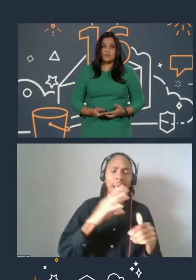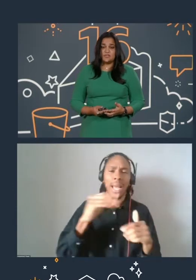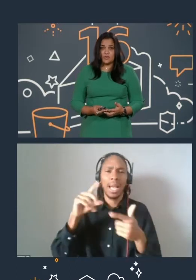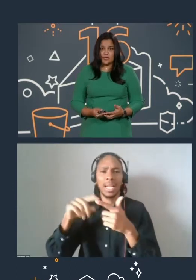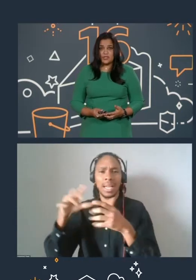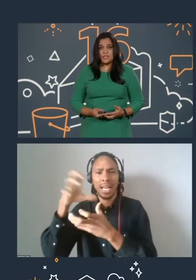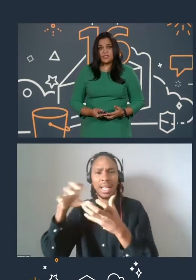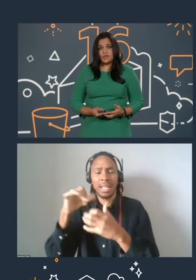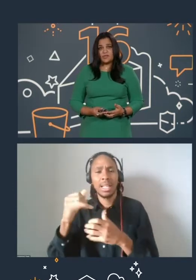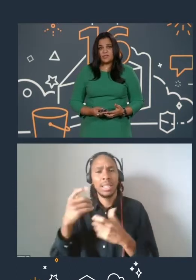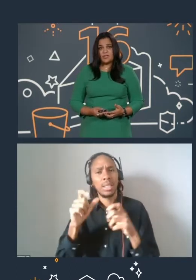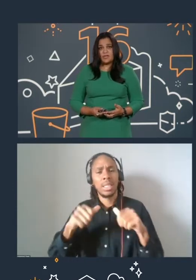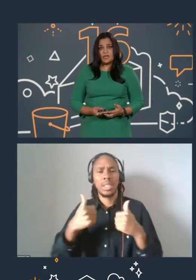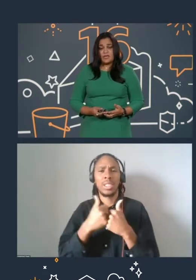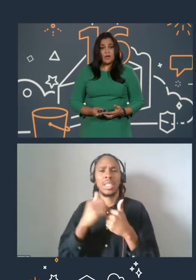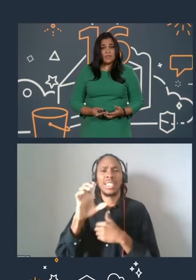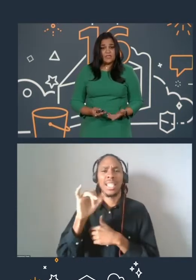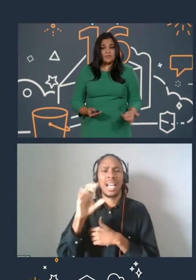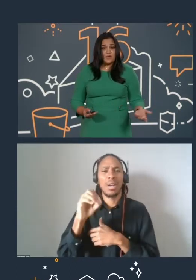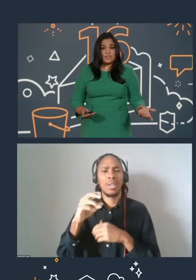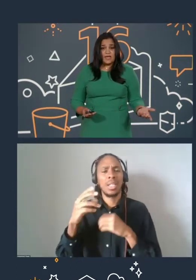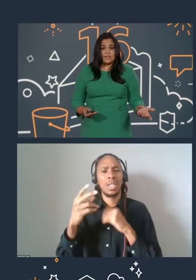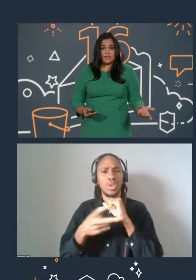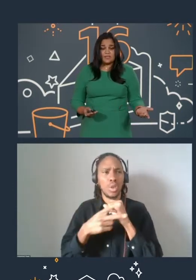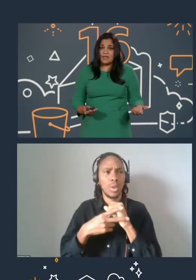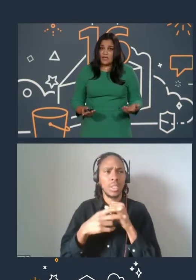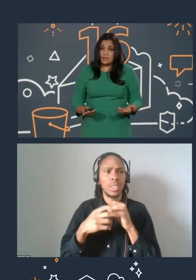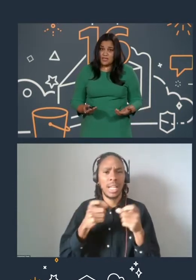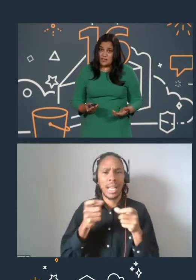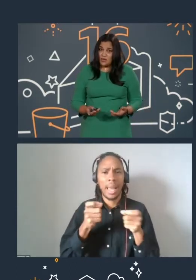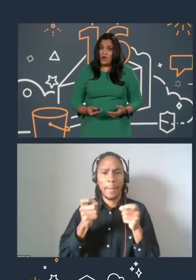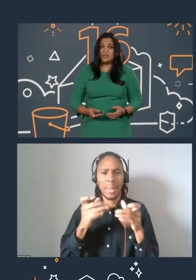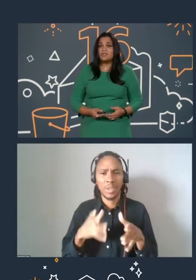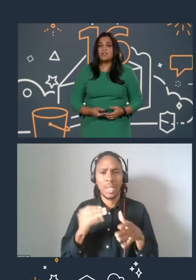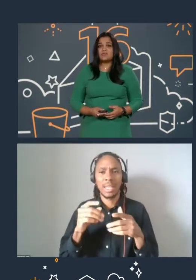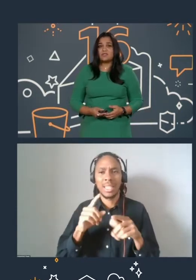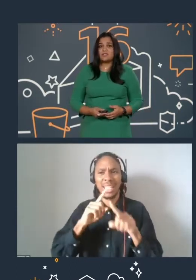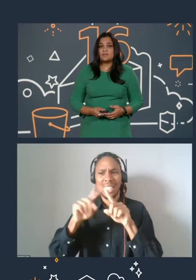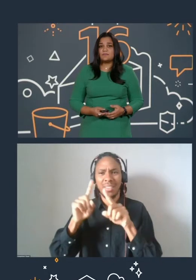storage administrators, and companies of all sizes, and in all industries.